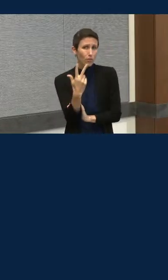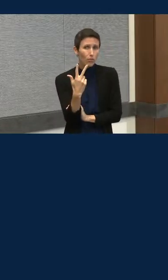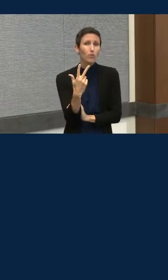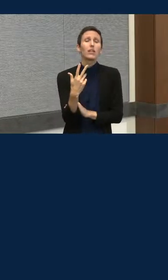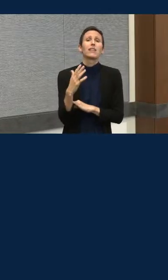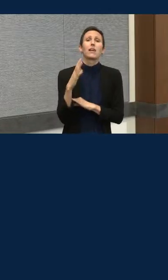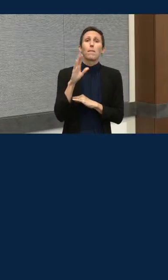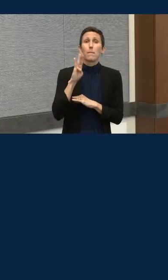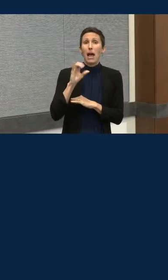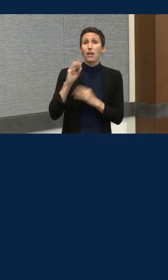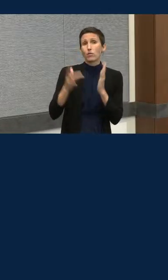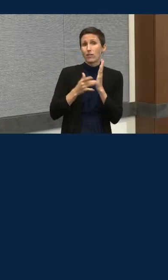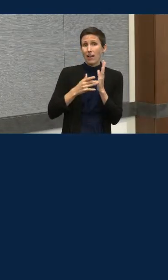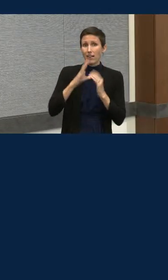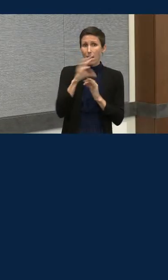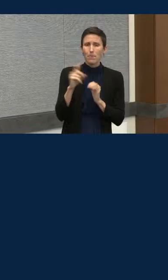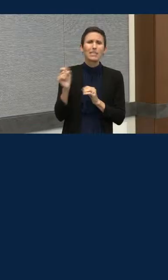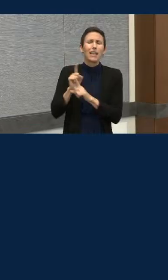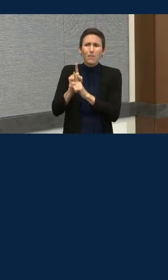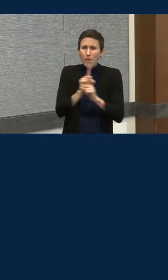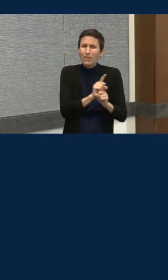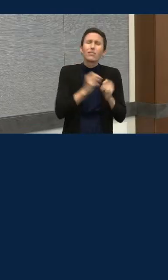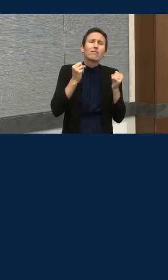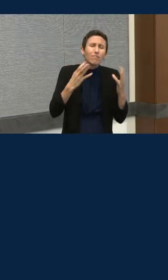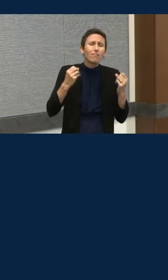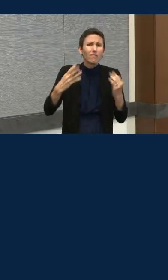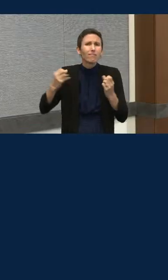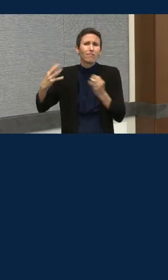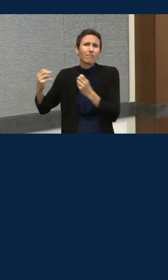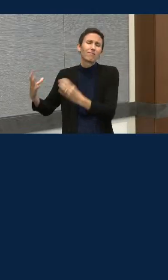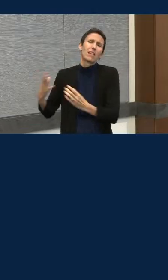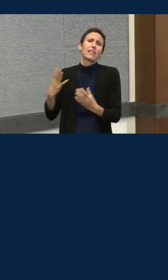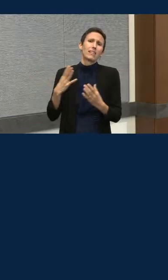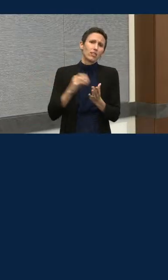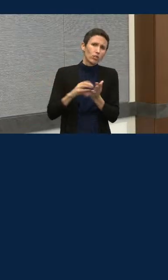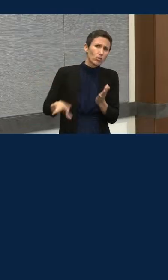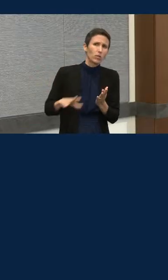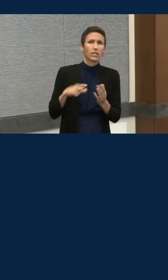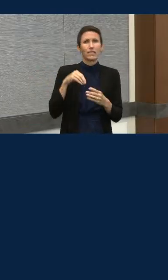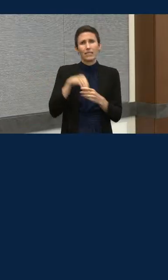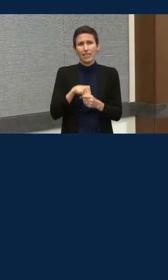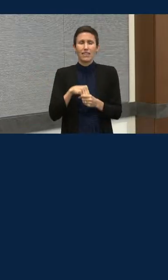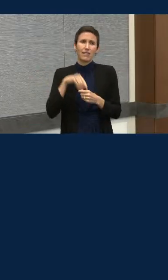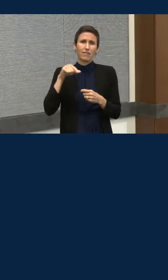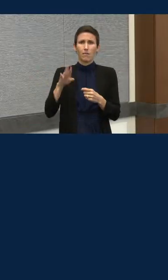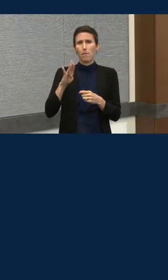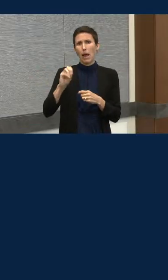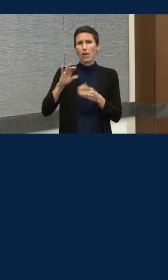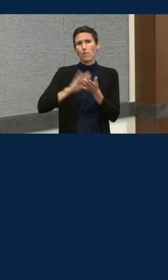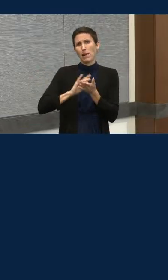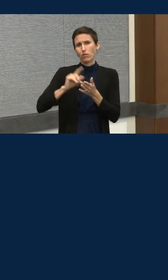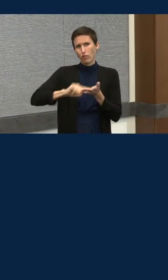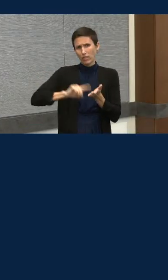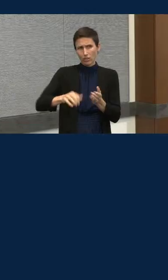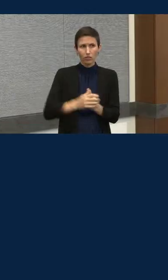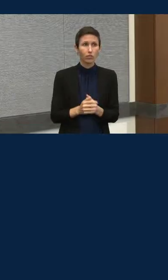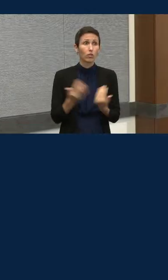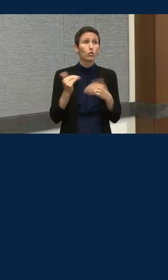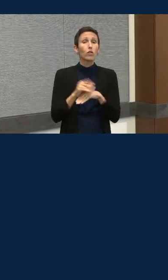Biomedical research. This evening, he will deliver